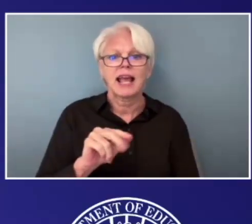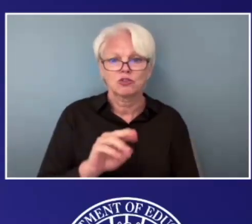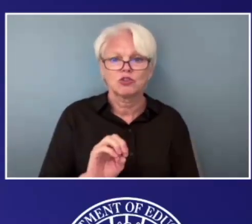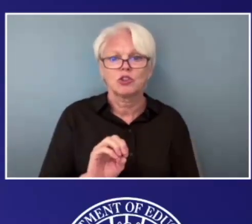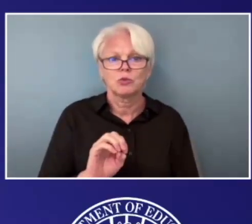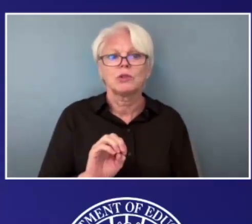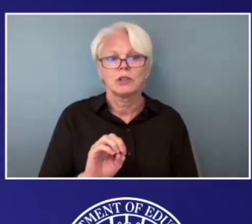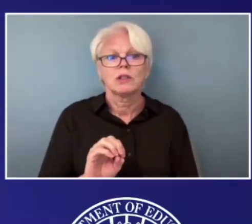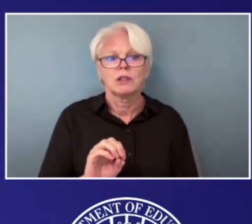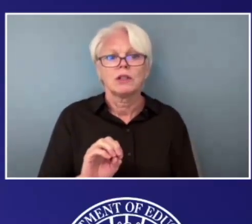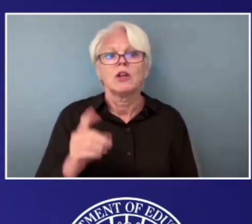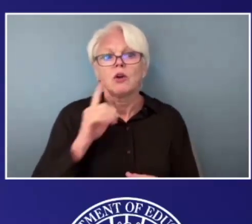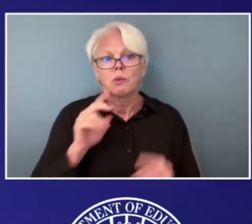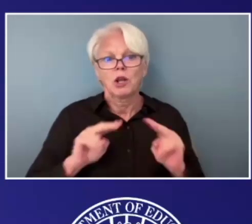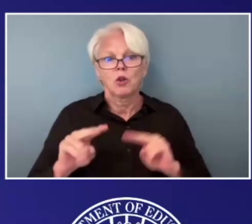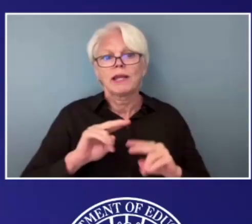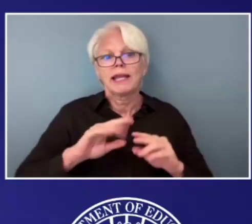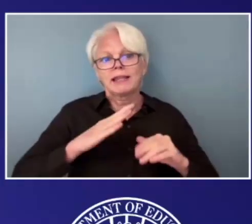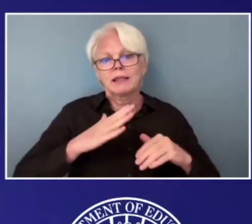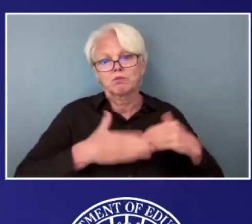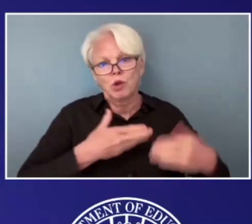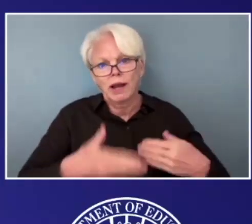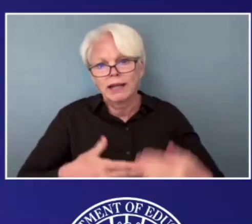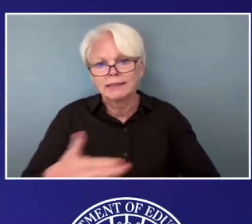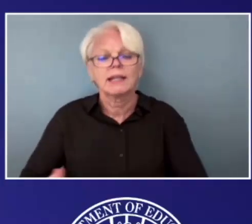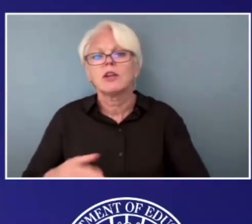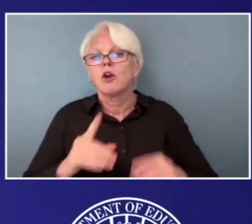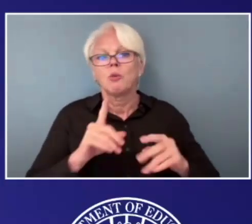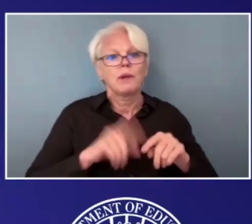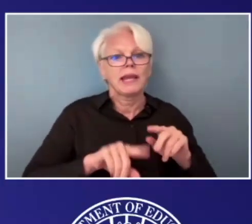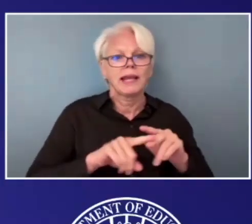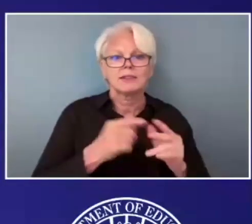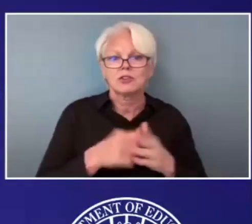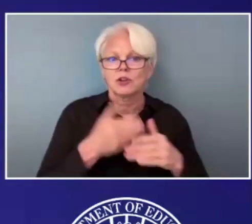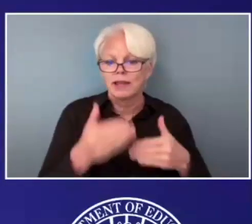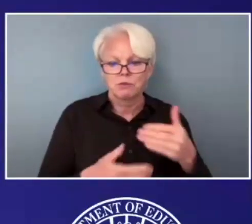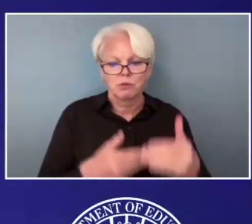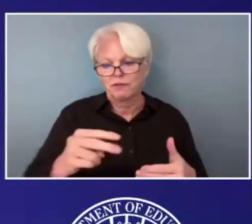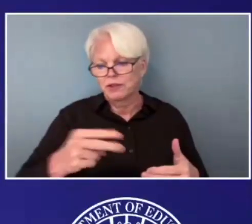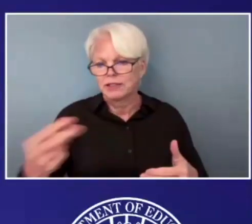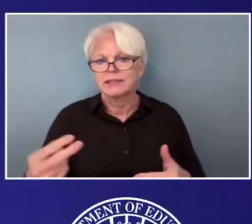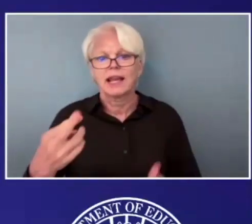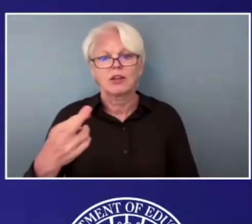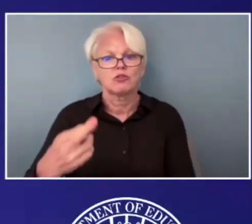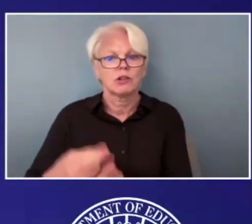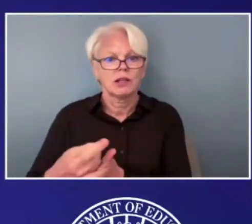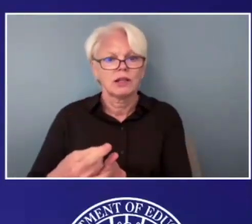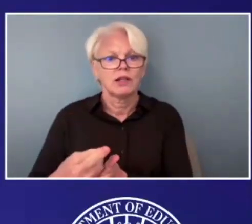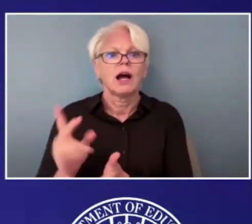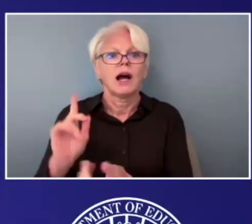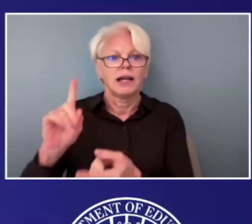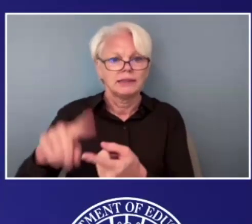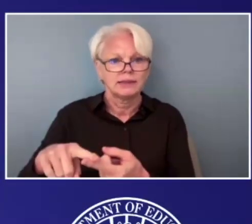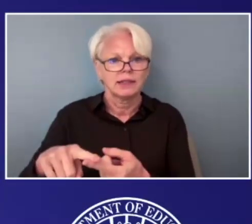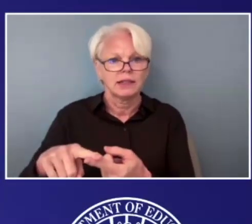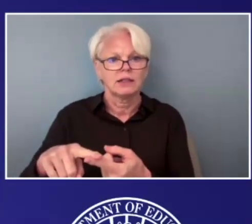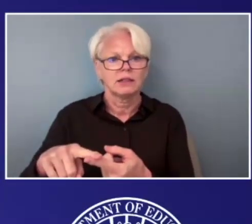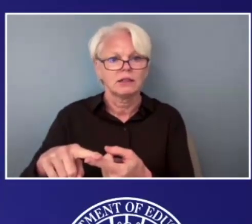holistically at the process, and so we can't start that process at the second rehabilitation until, until the actual effective date.